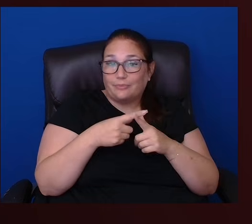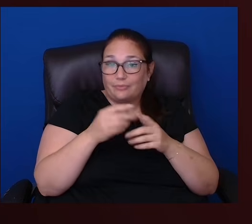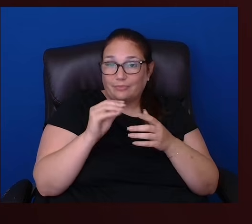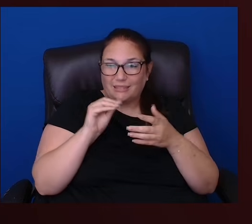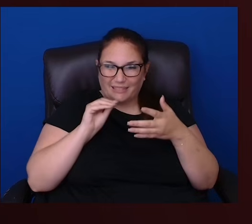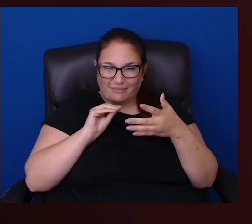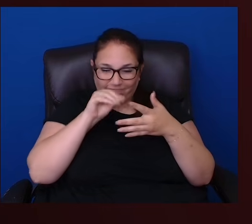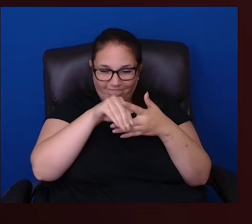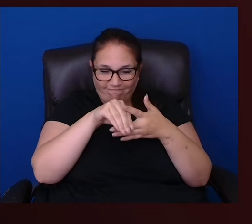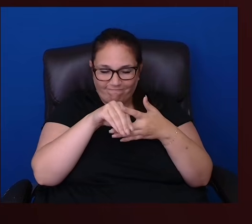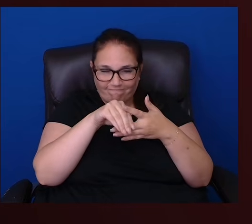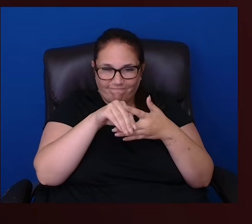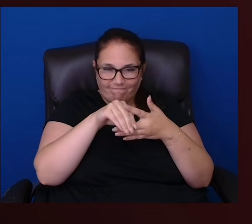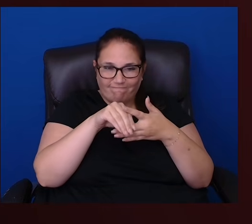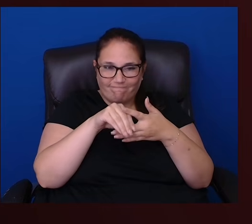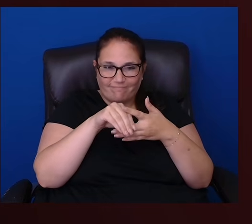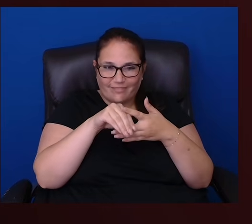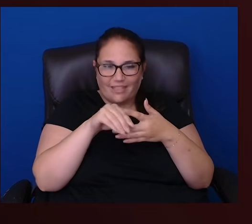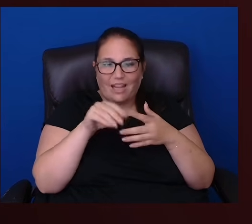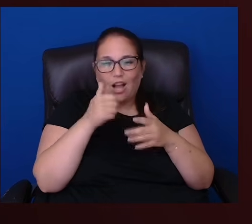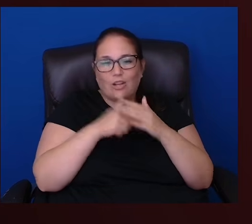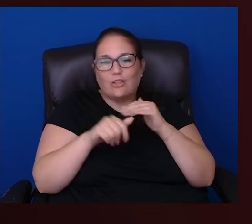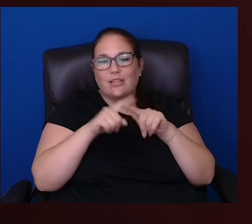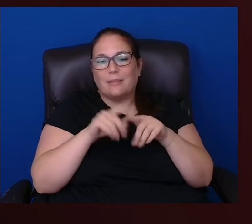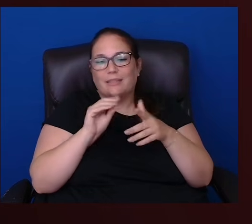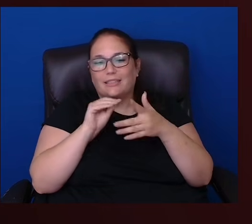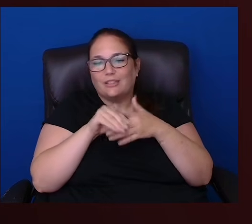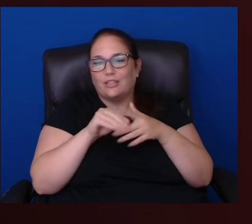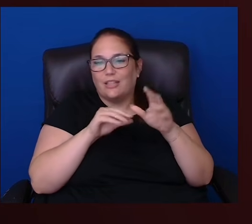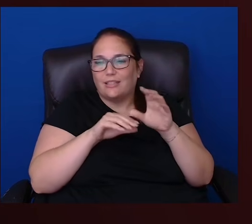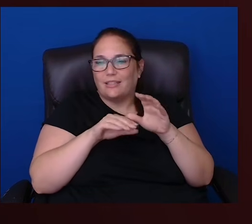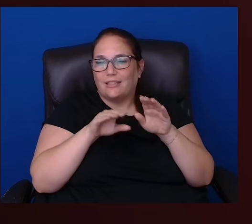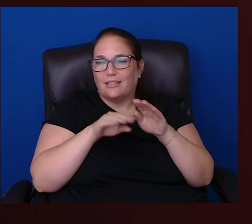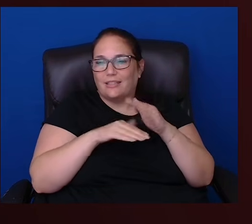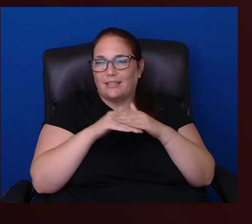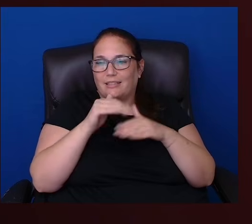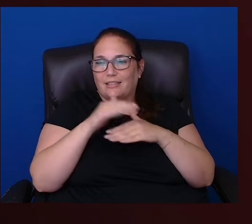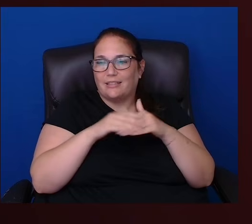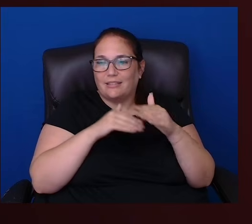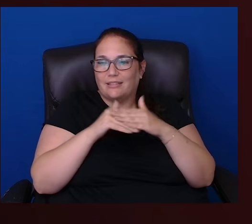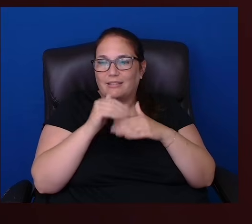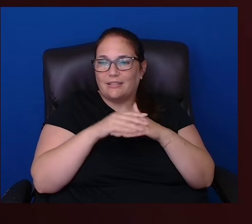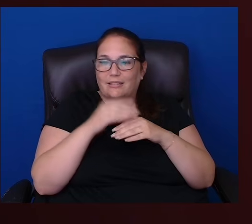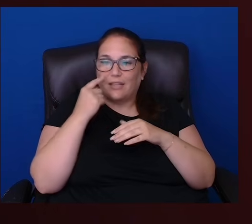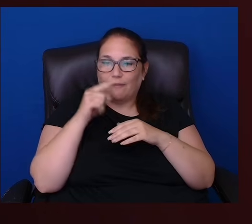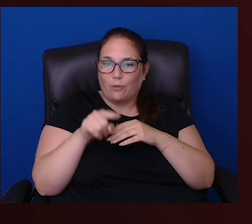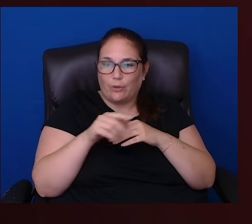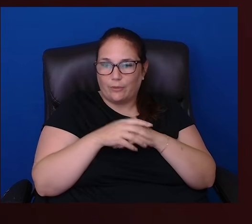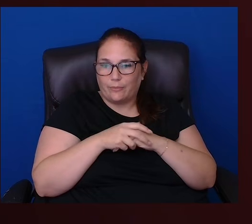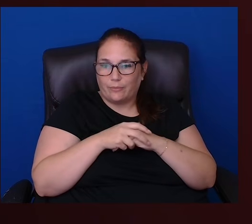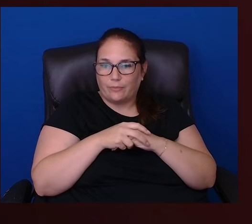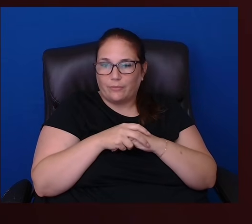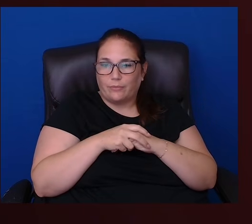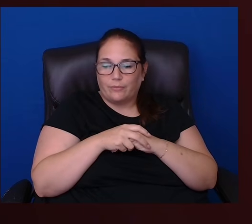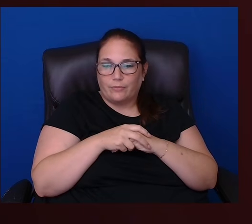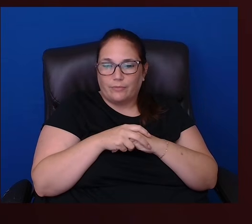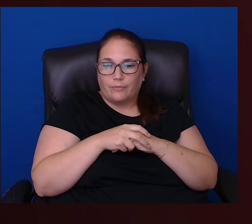the dependency injection stack for you. But what I want to do now is talk a little bit more about the templates that we've worked on,